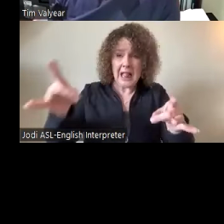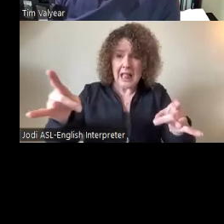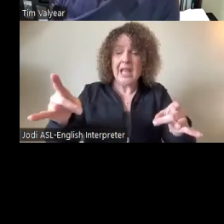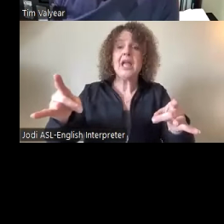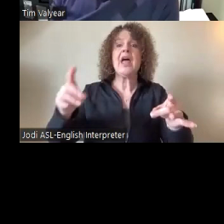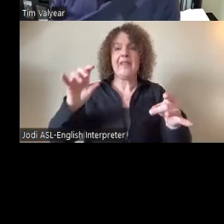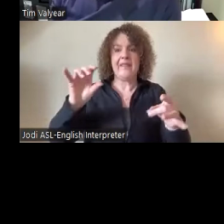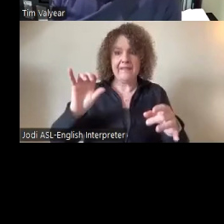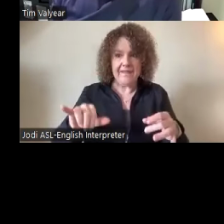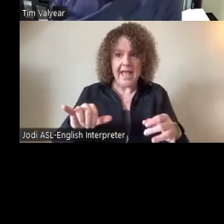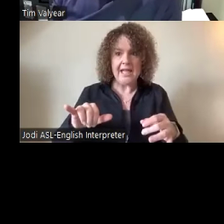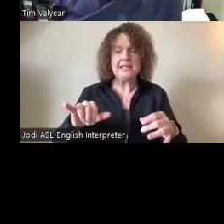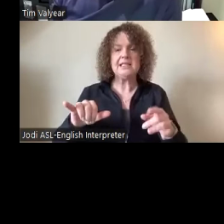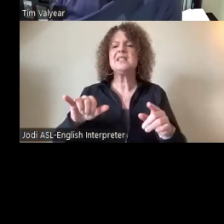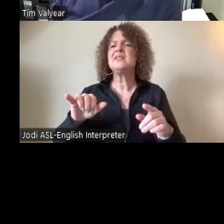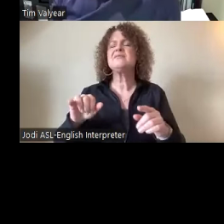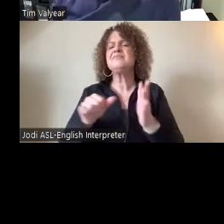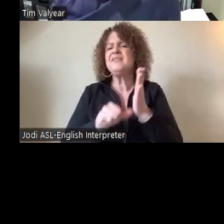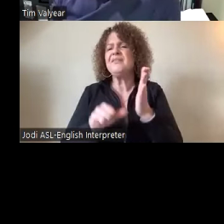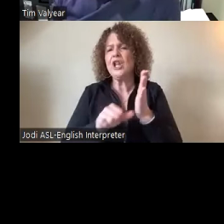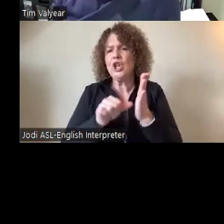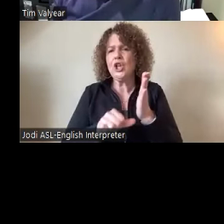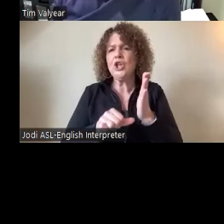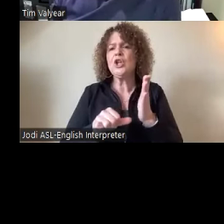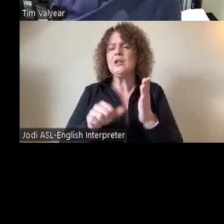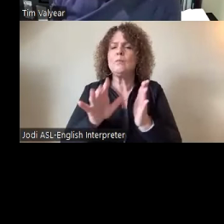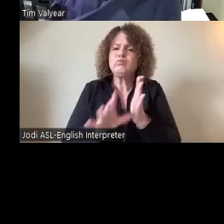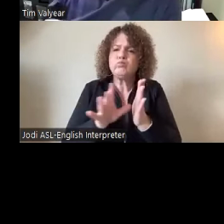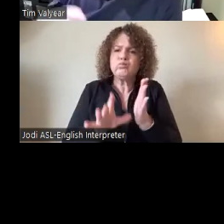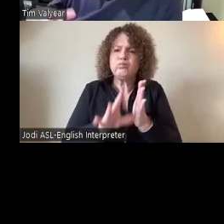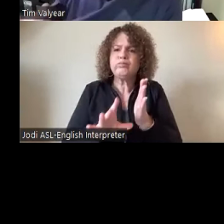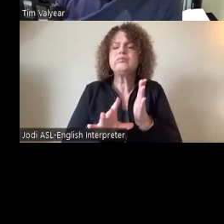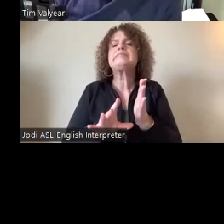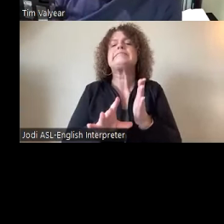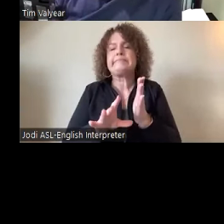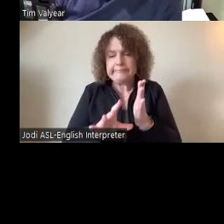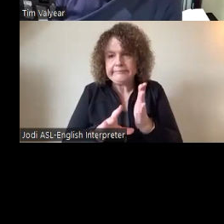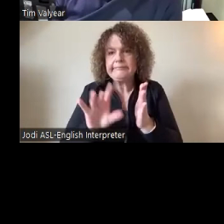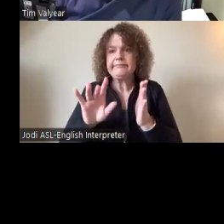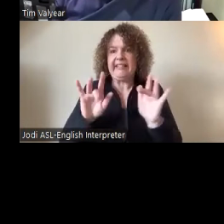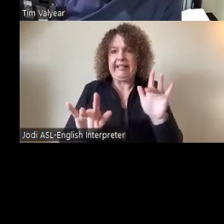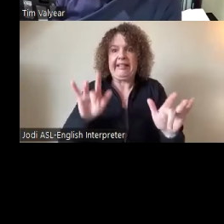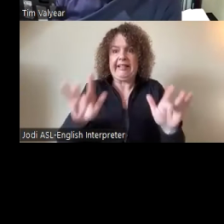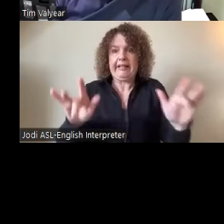hands with soap and water. If you're dealing with somebody